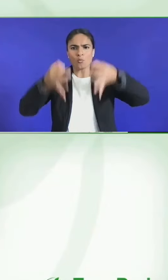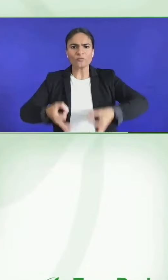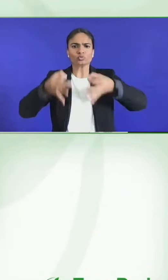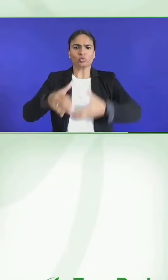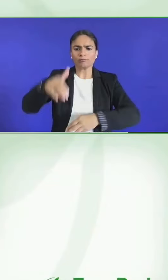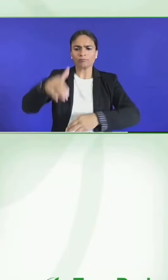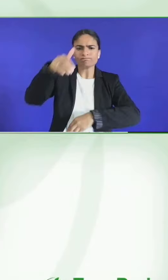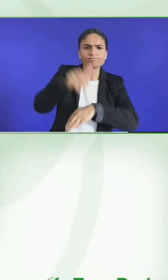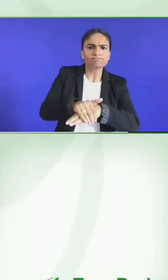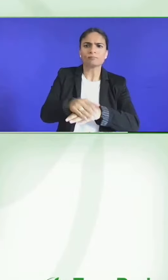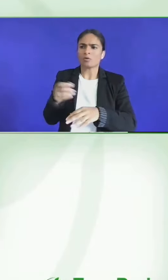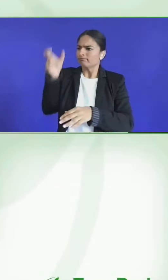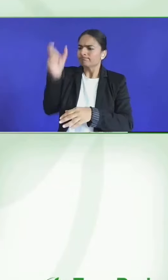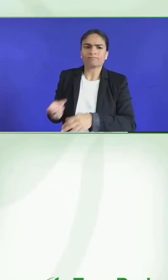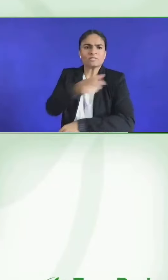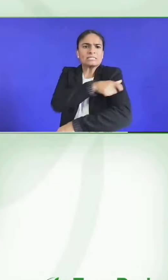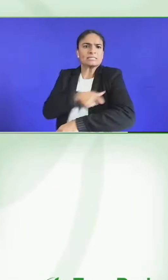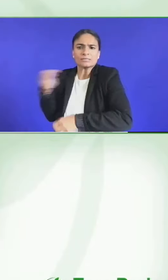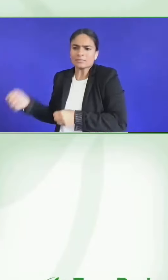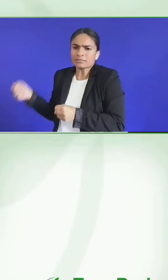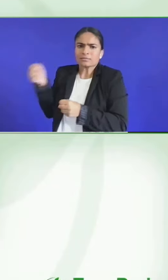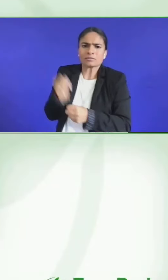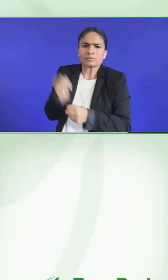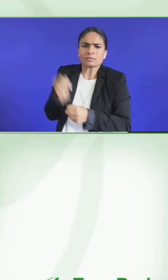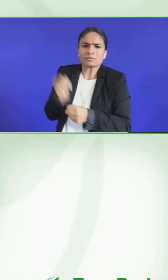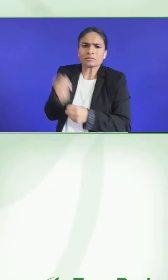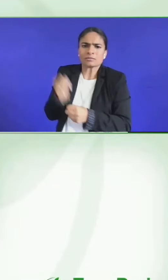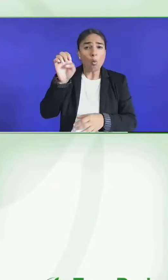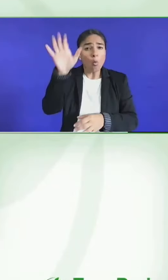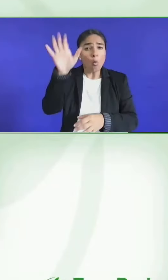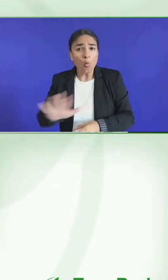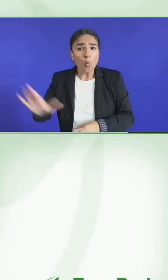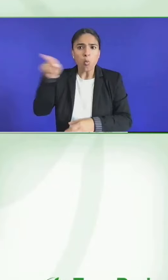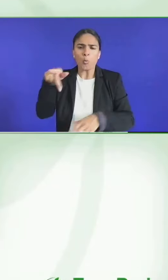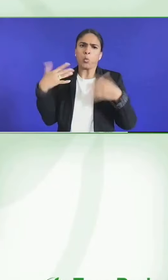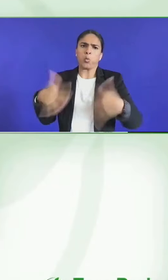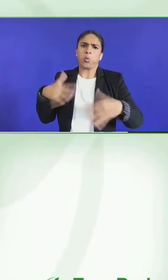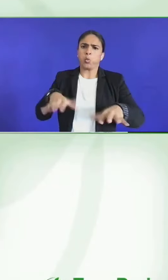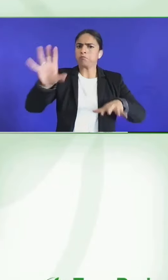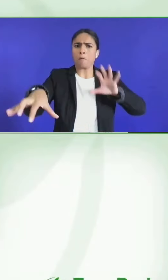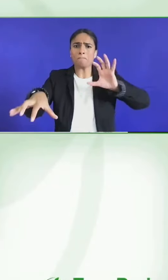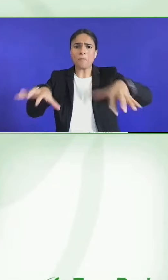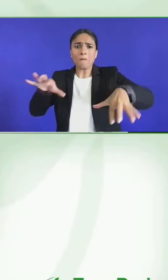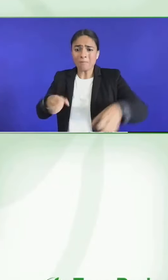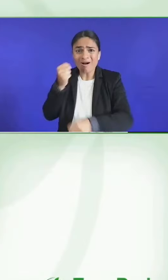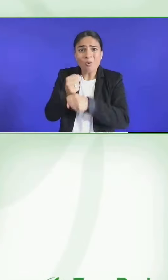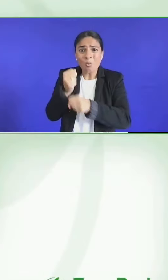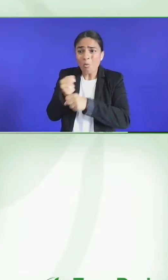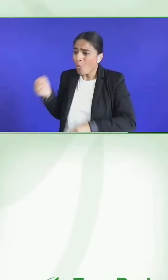move forward. So clearly we need to provide services that enable independent living.